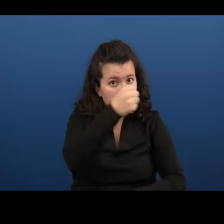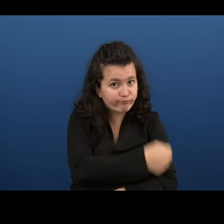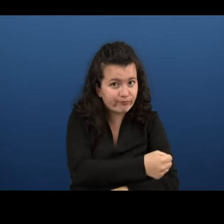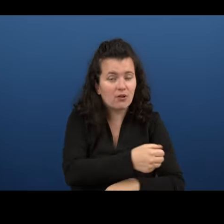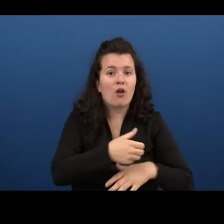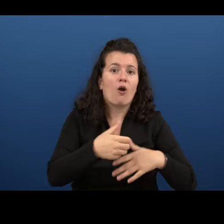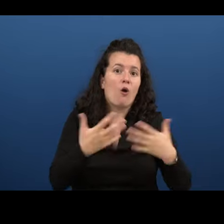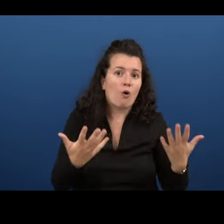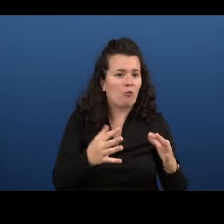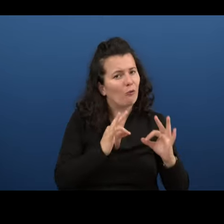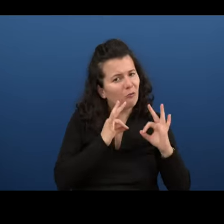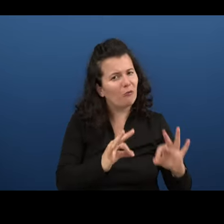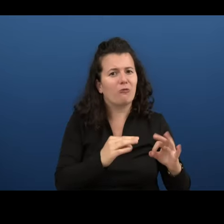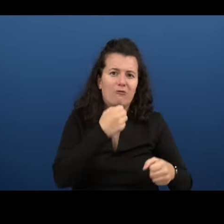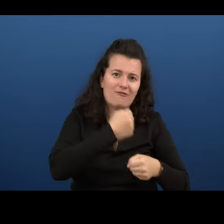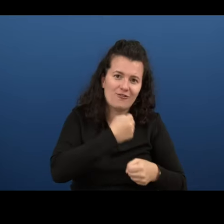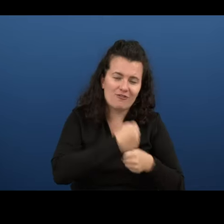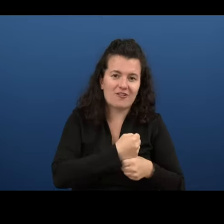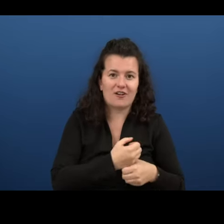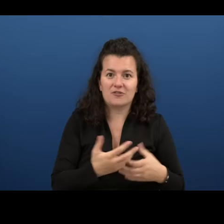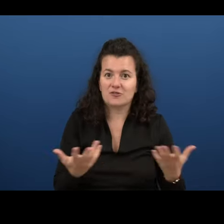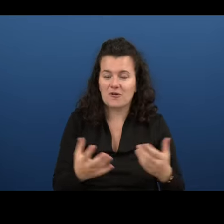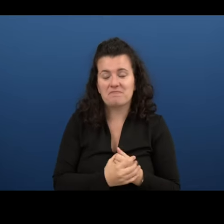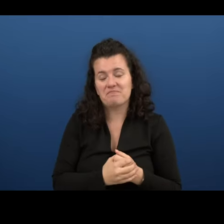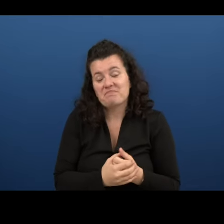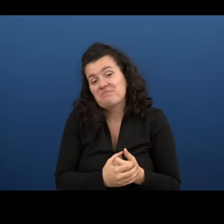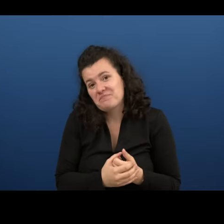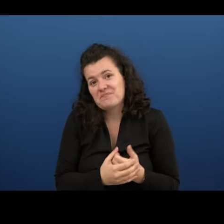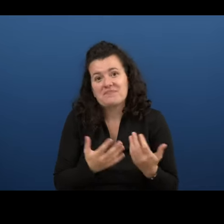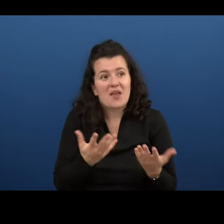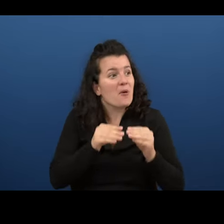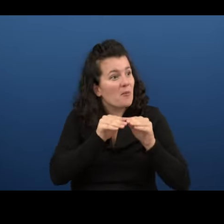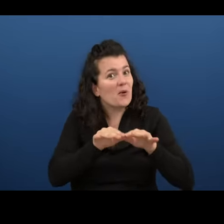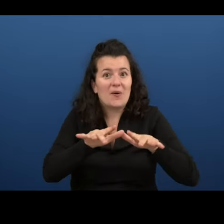decent work. And so they may be integrated into mainstream business.